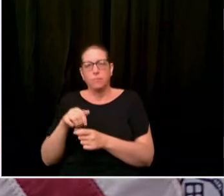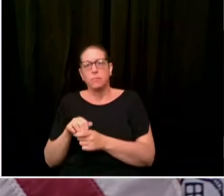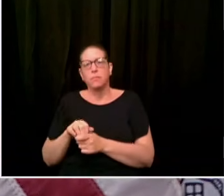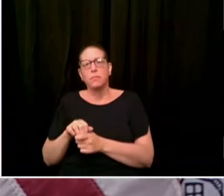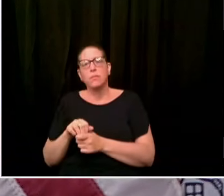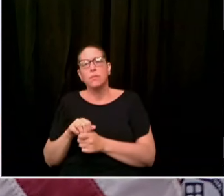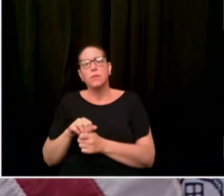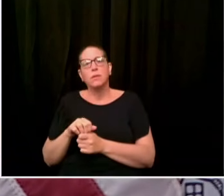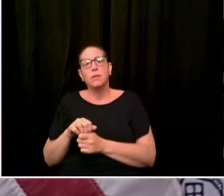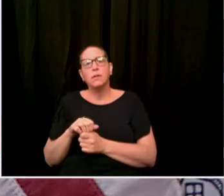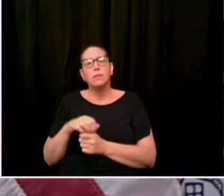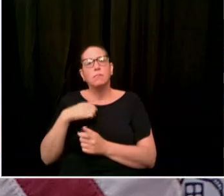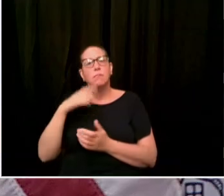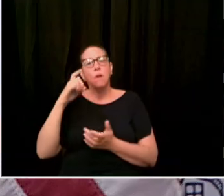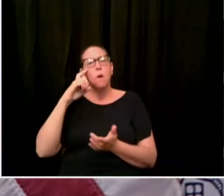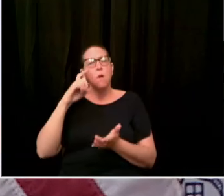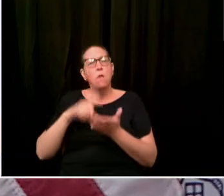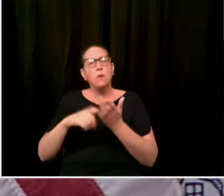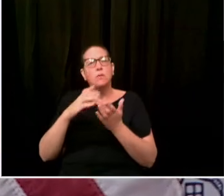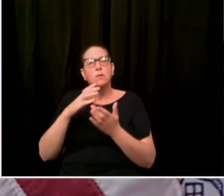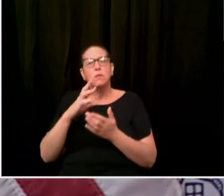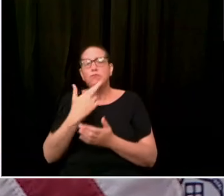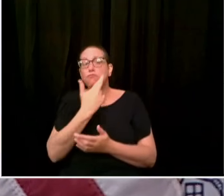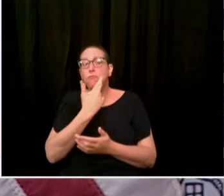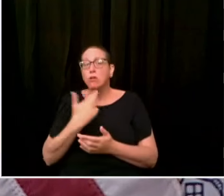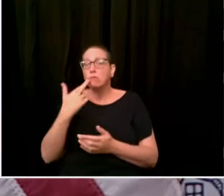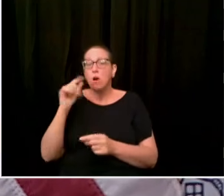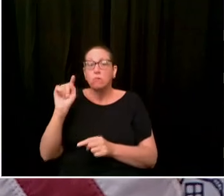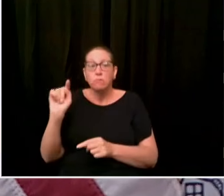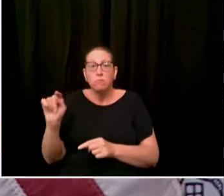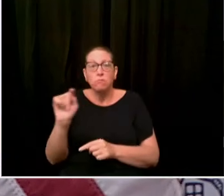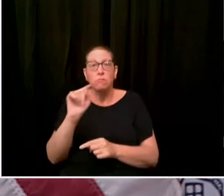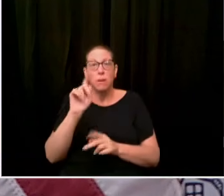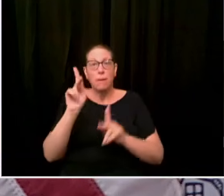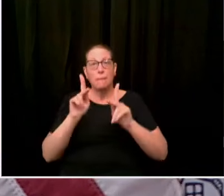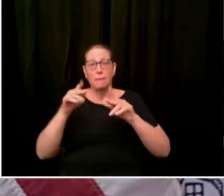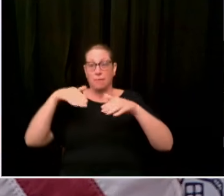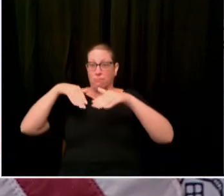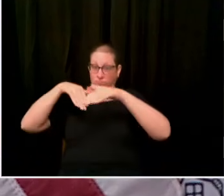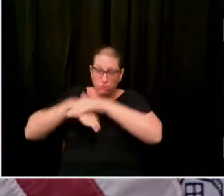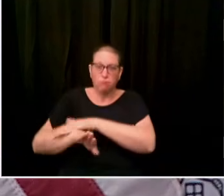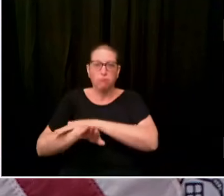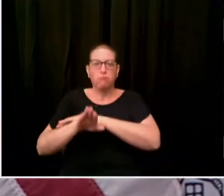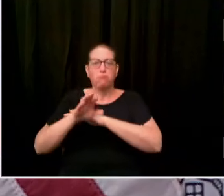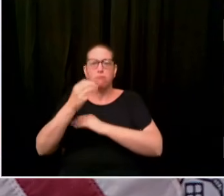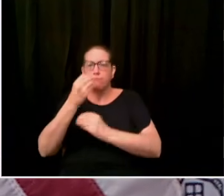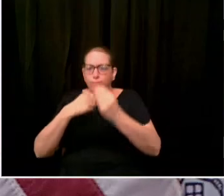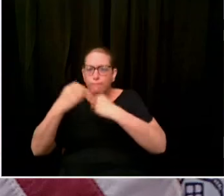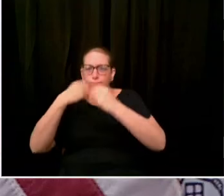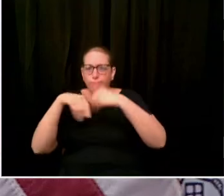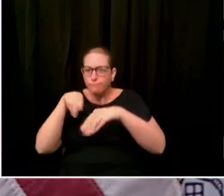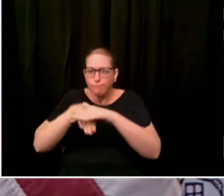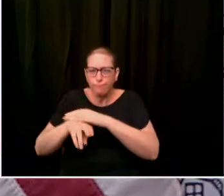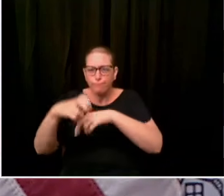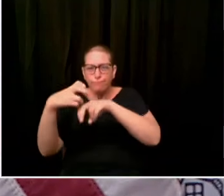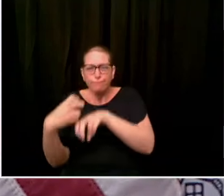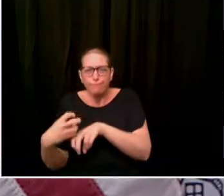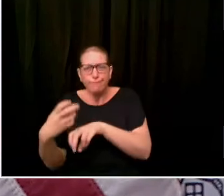YOU HAD PEOPLE DOING DINE-IN AT SOME OF THE THAI PLACES THAT ARE JUST A FEW BLOCKS FROM WHERE YOU